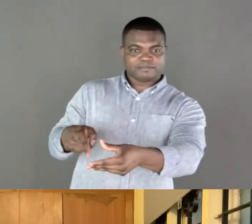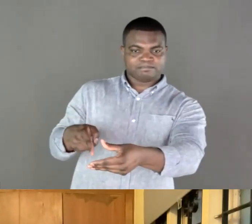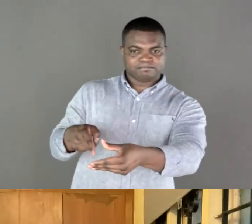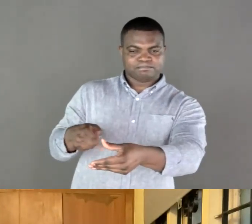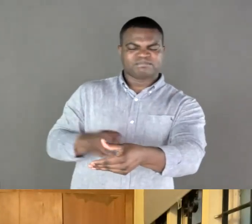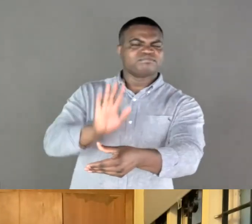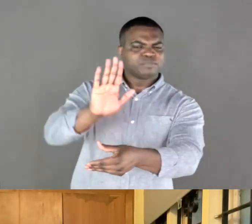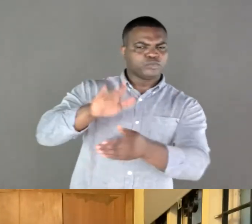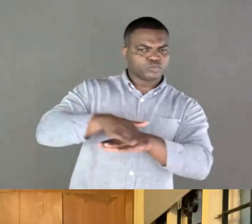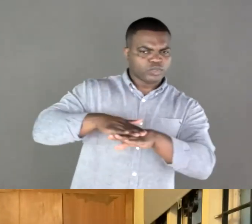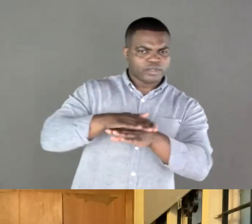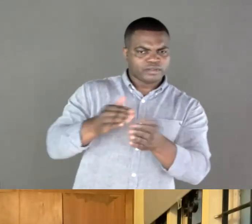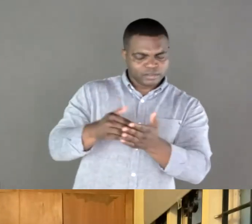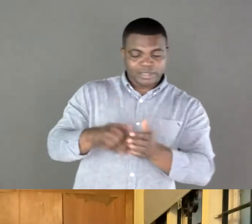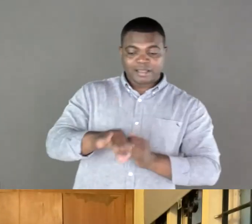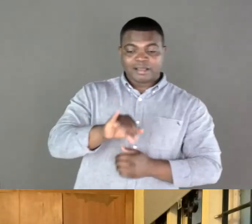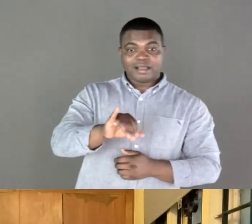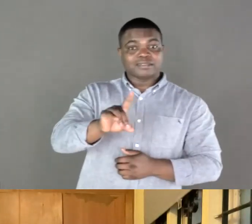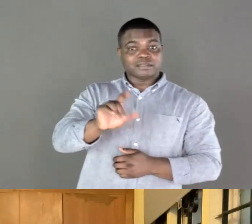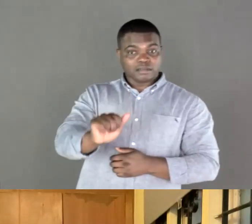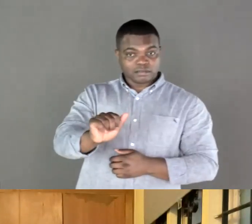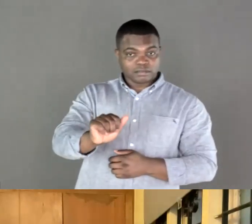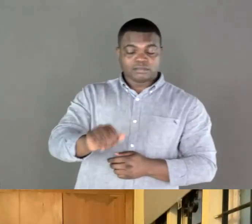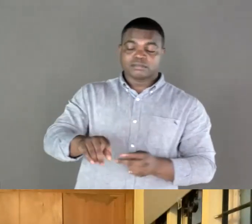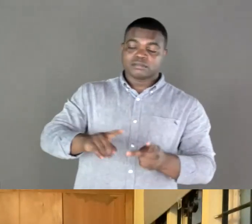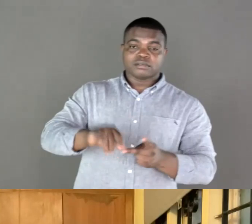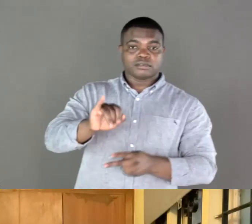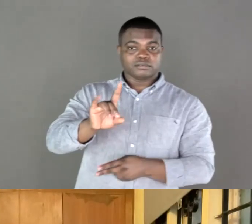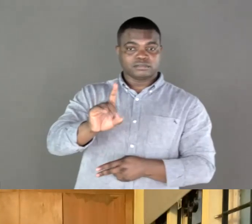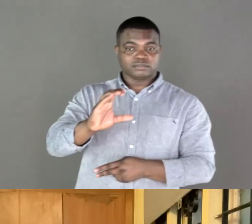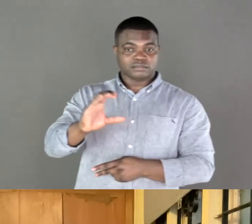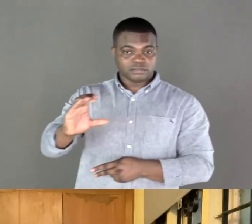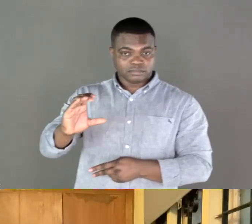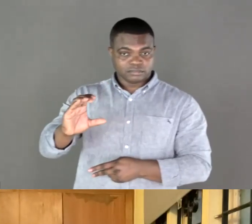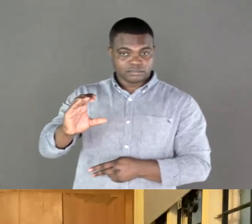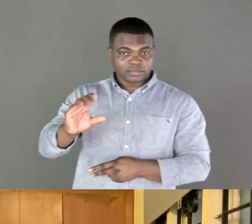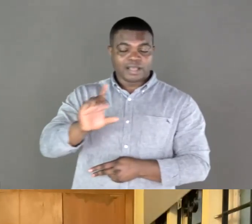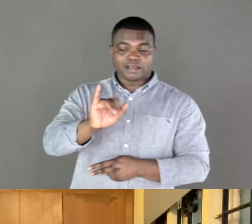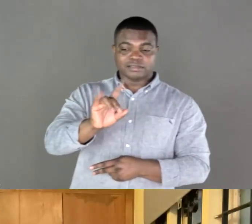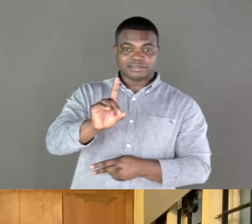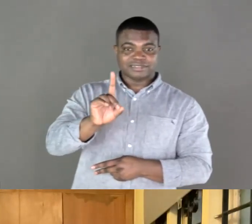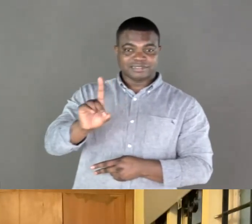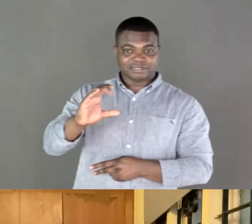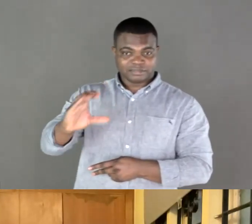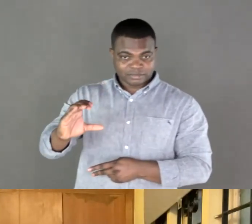as from the European Union, and under a project called Bridging the Gap. So different stakeholders